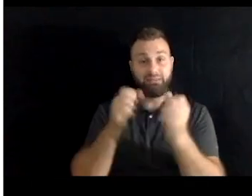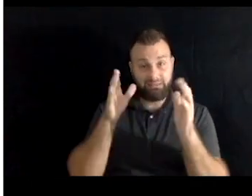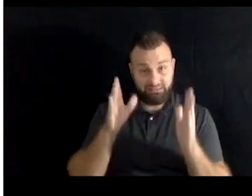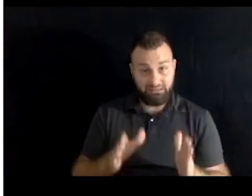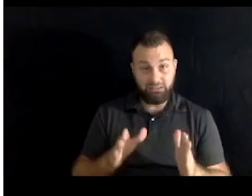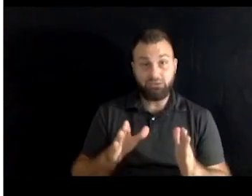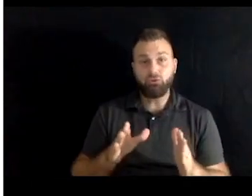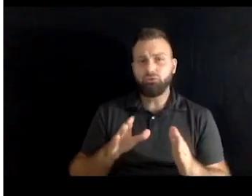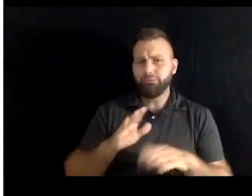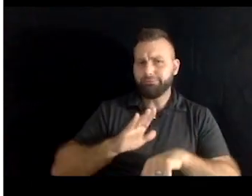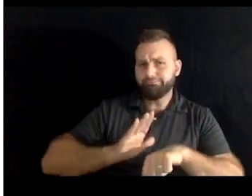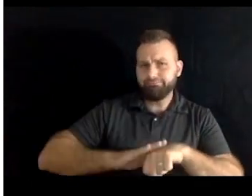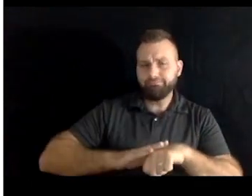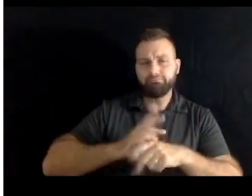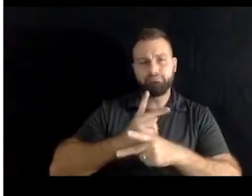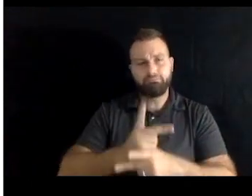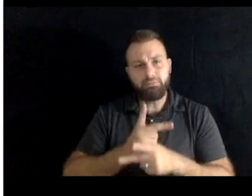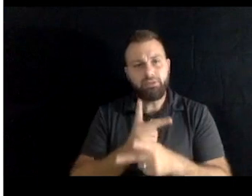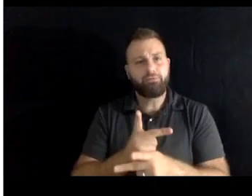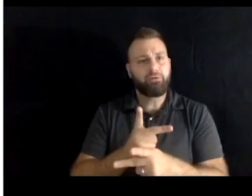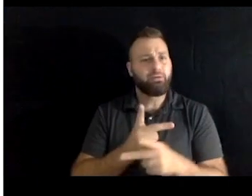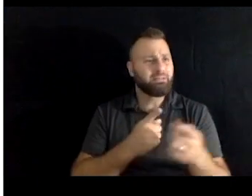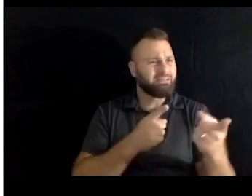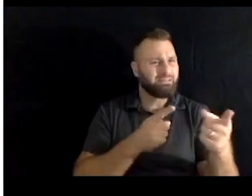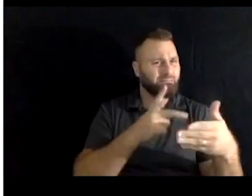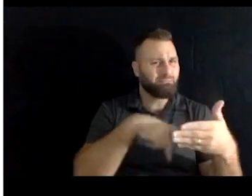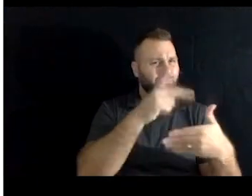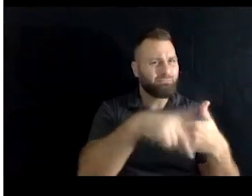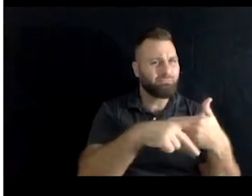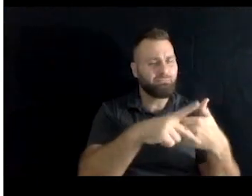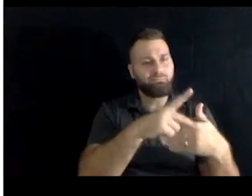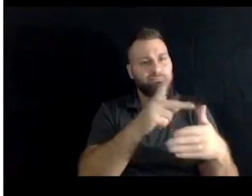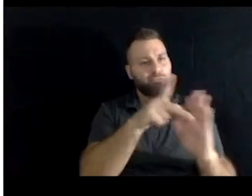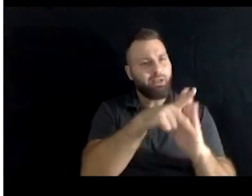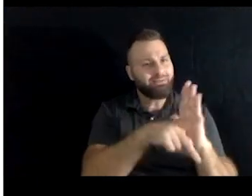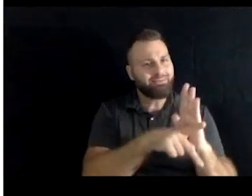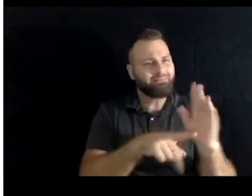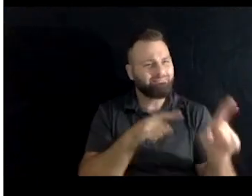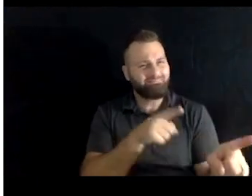practices that are not grounded in evidence. Just because the program has been around awhile.